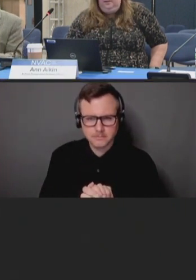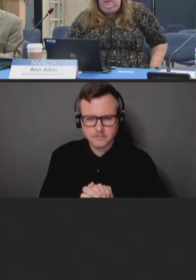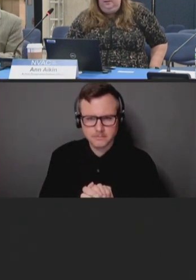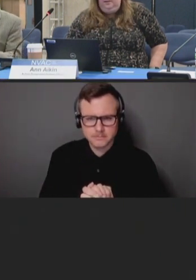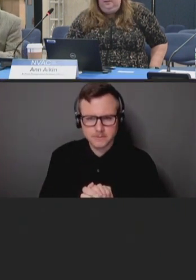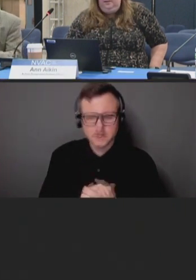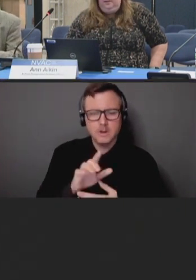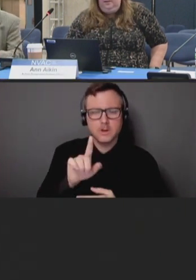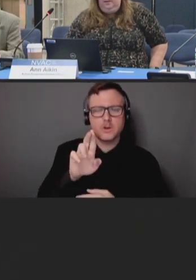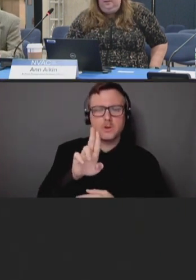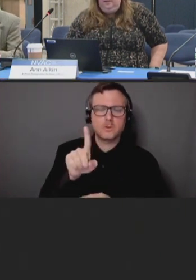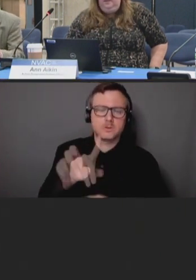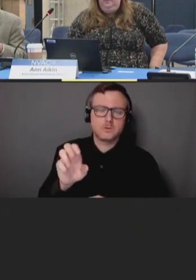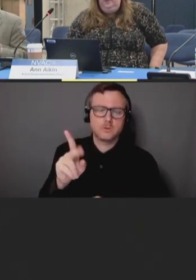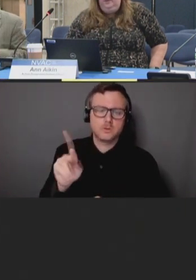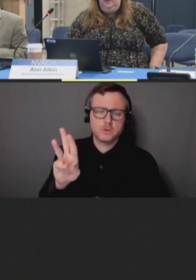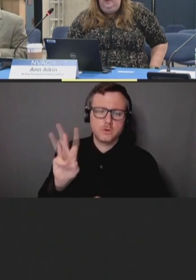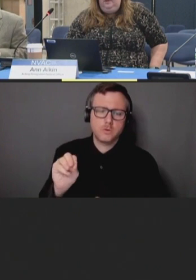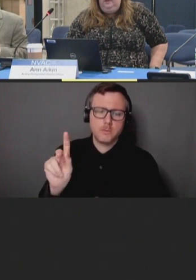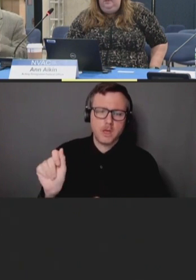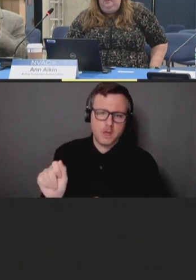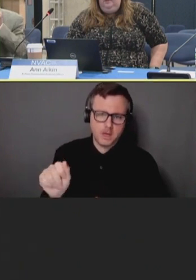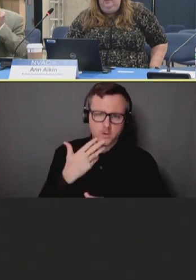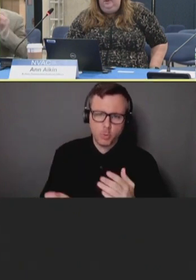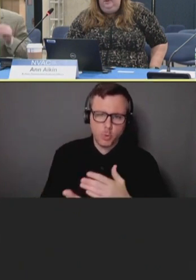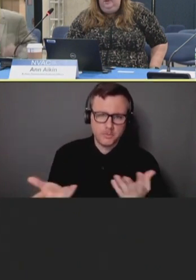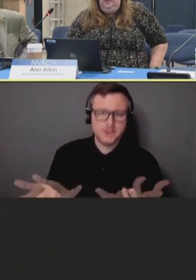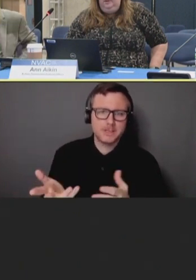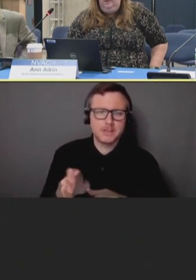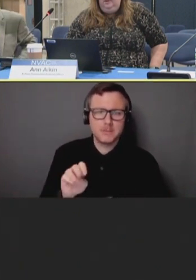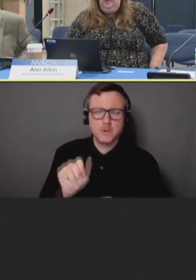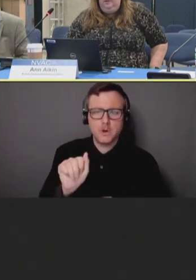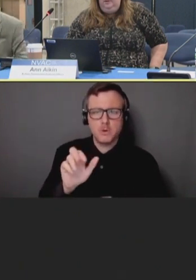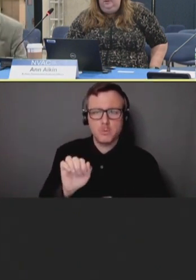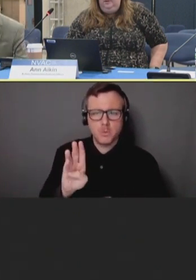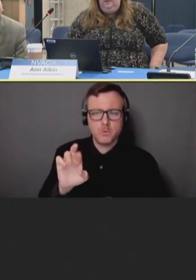Ann Aikin: Good morning. Barbara Mulach. Did I miss anyone?